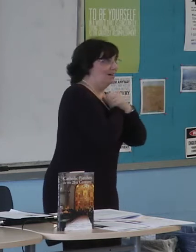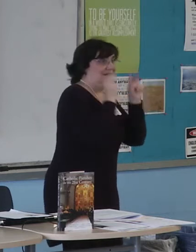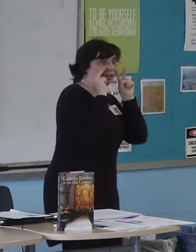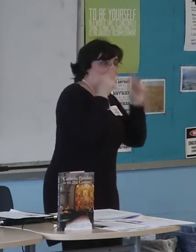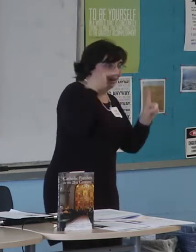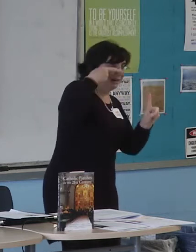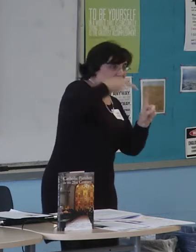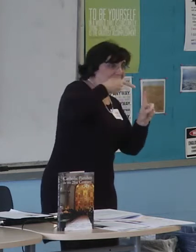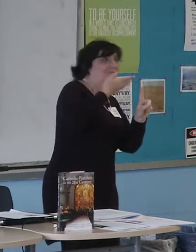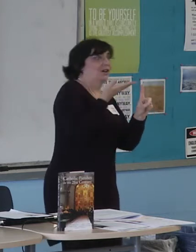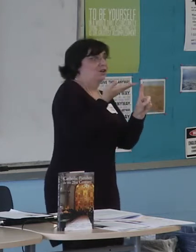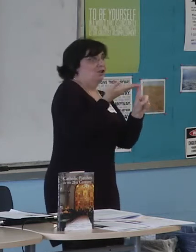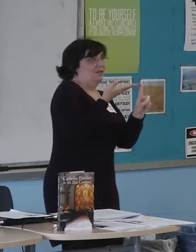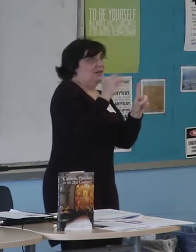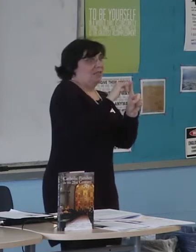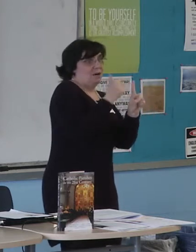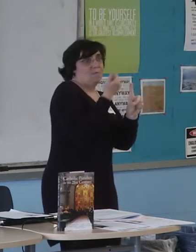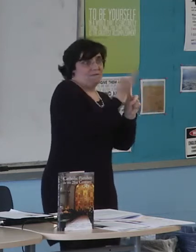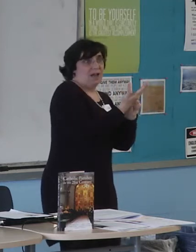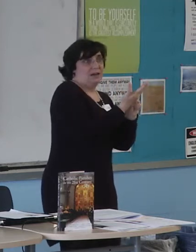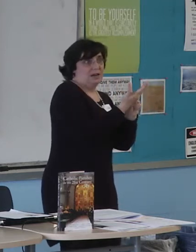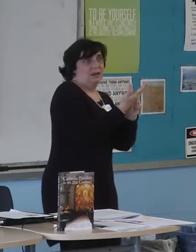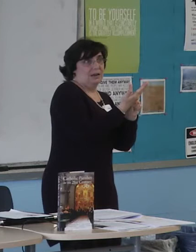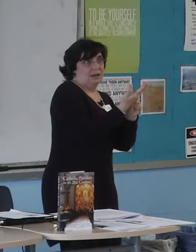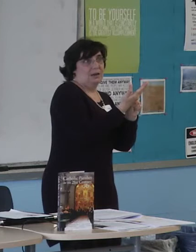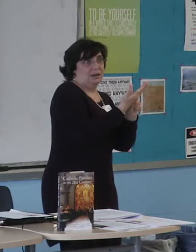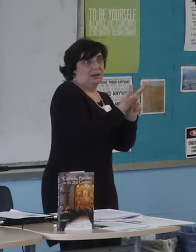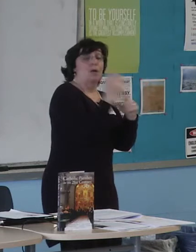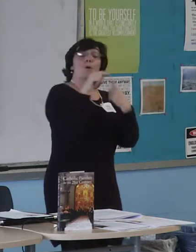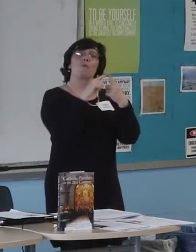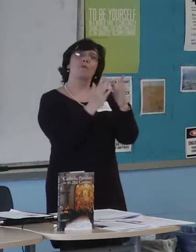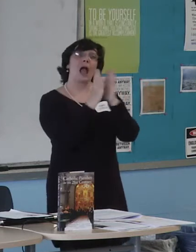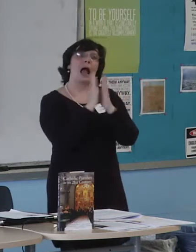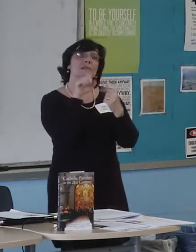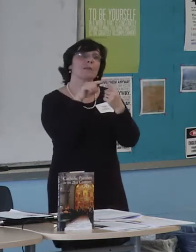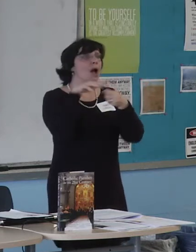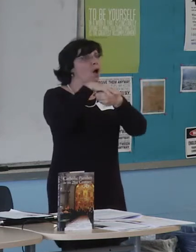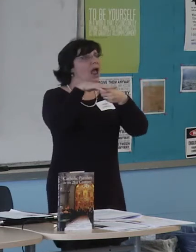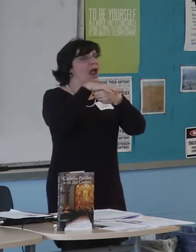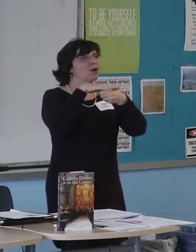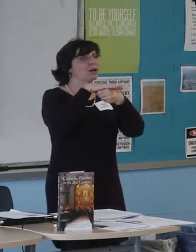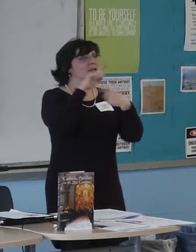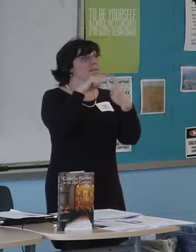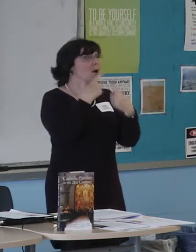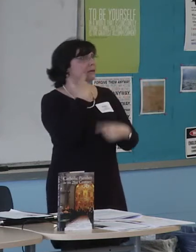services that are being provided. When we ask about areas on addictions, we find in